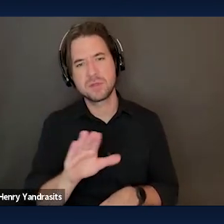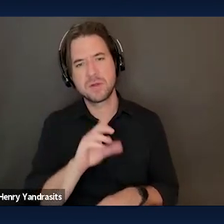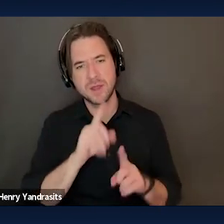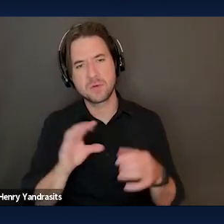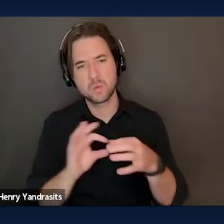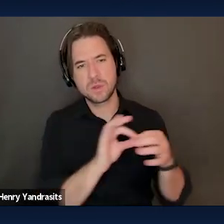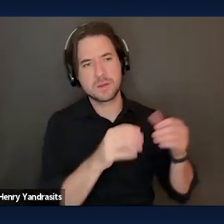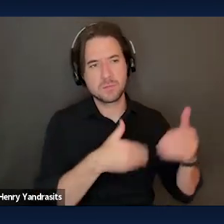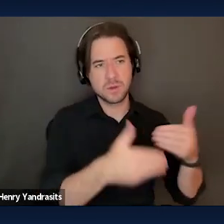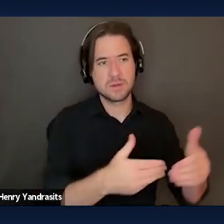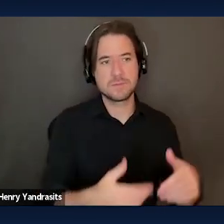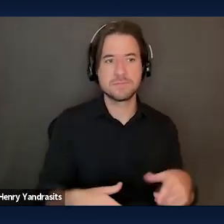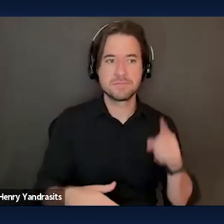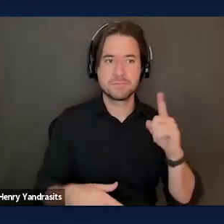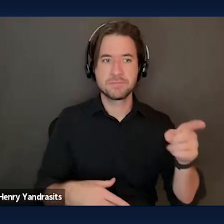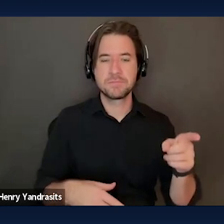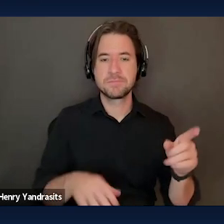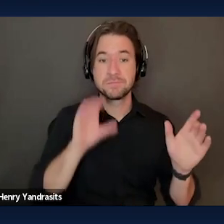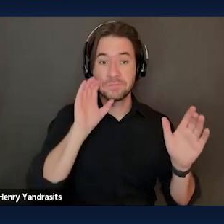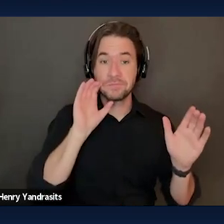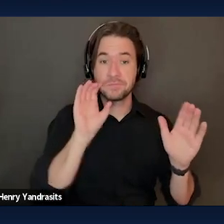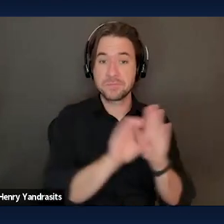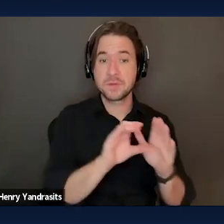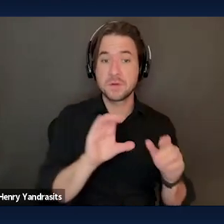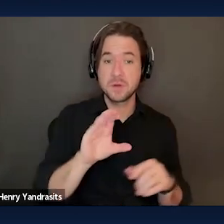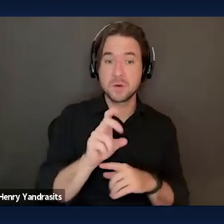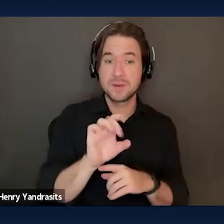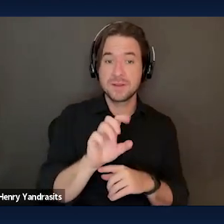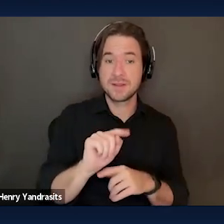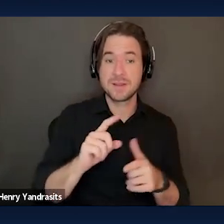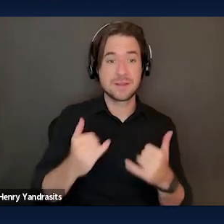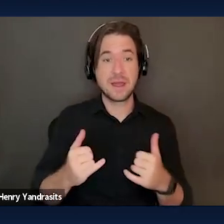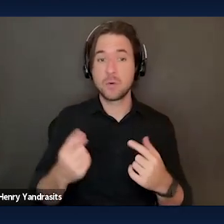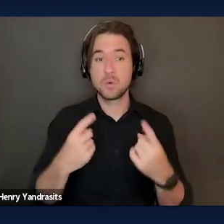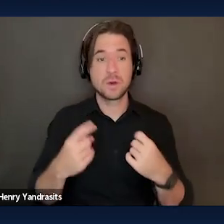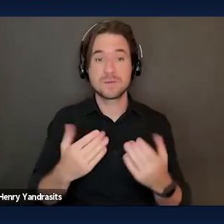And the image credits, and on to questions. Thank you very much.